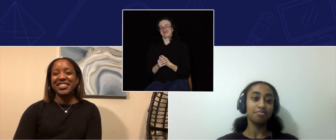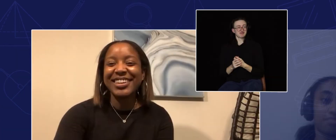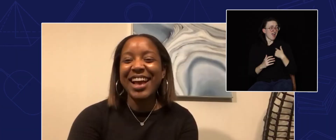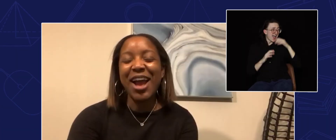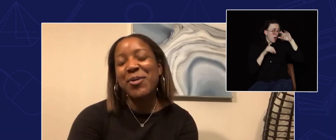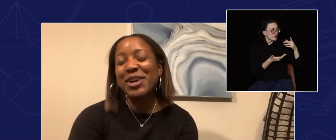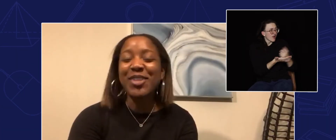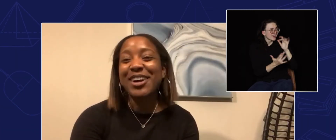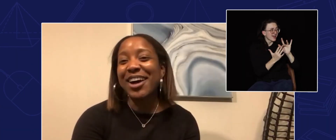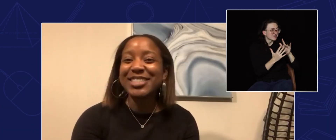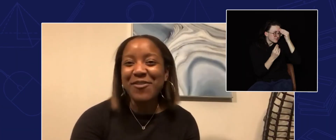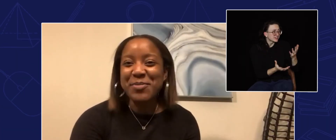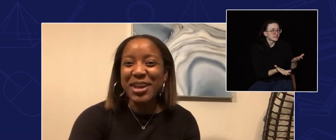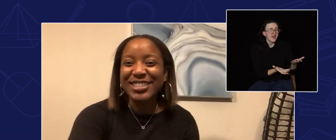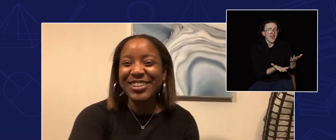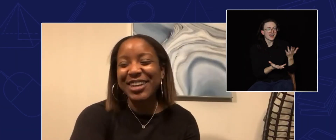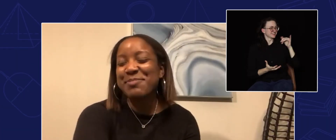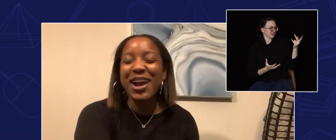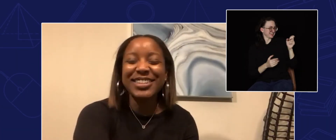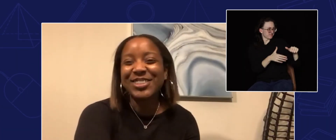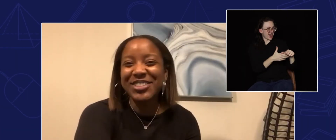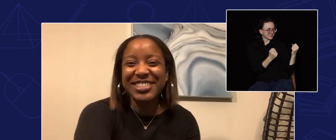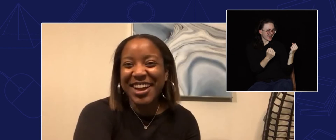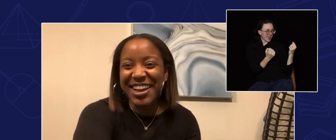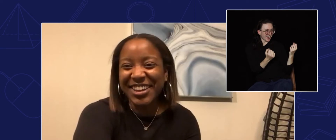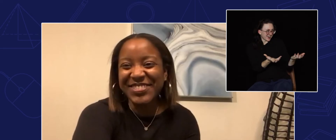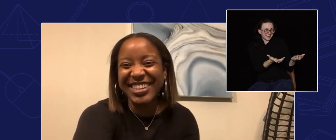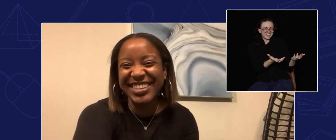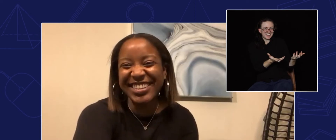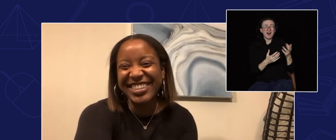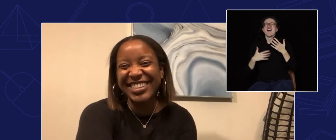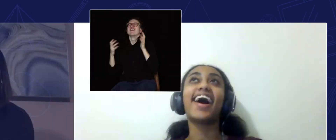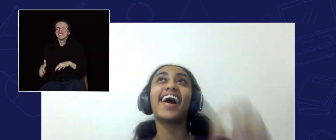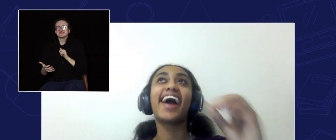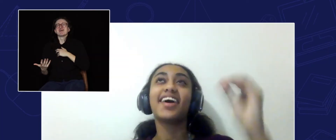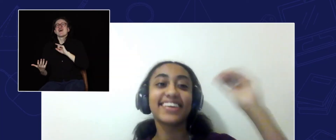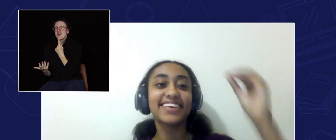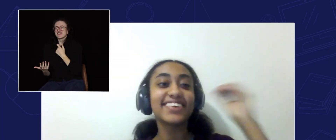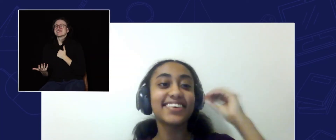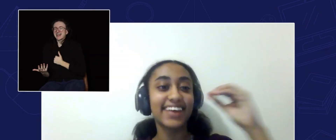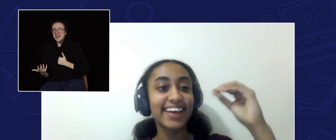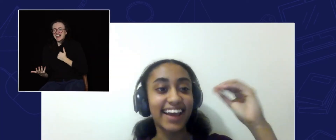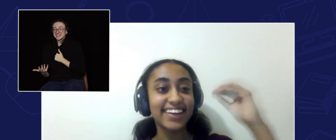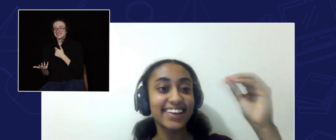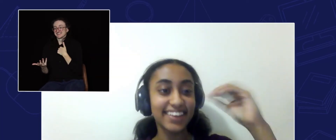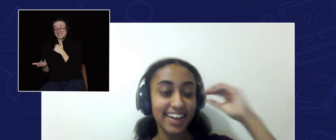[WILLIAMS:] I hope you got their contact information; you guys can practice all the time. [YABSERA:] Ah, I only regret I didn't get -- like,